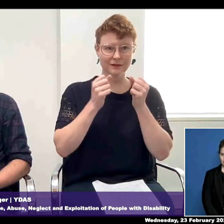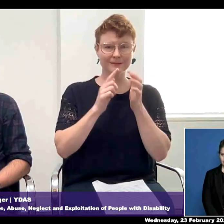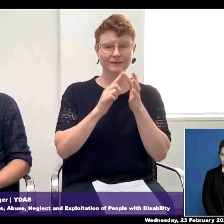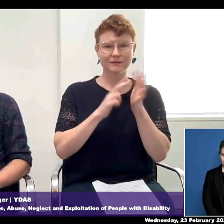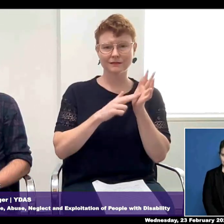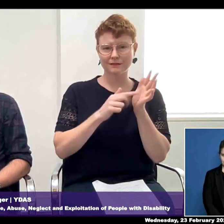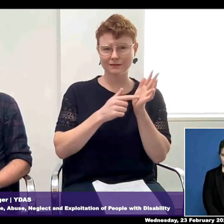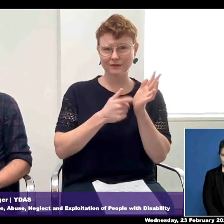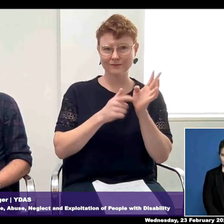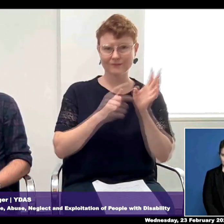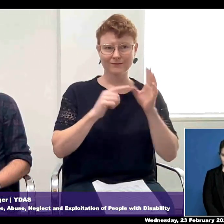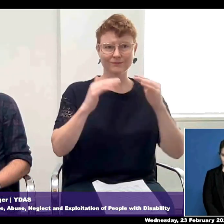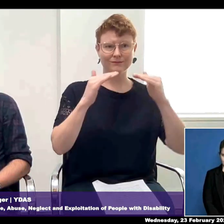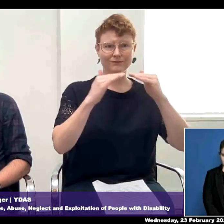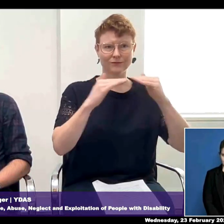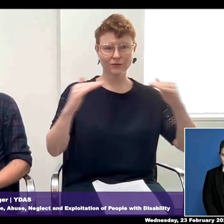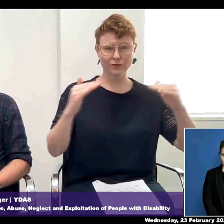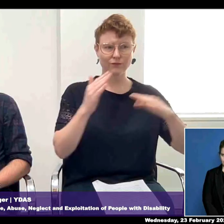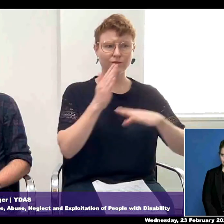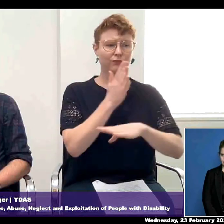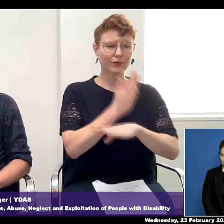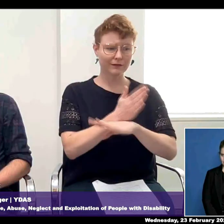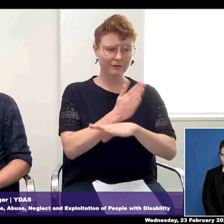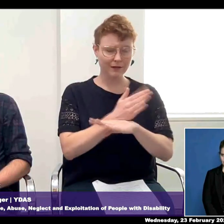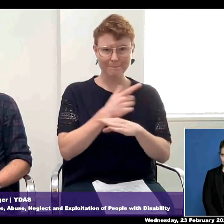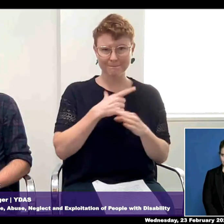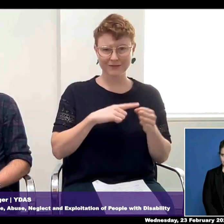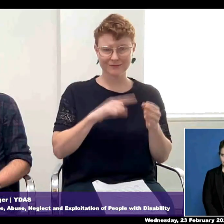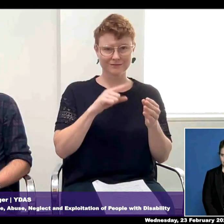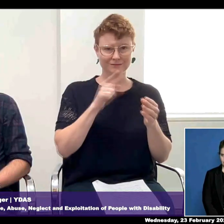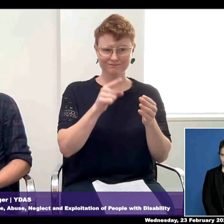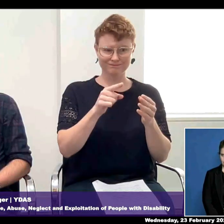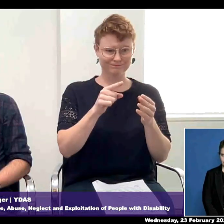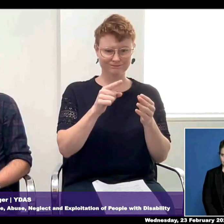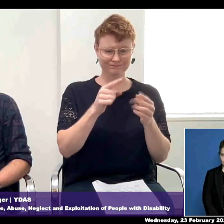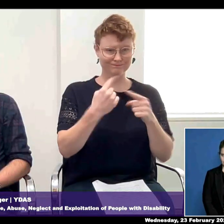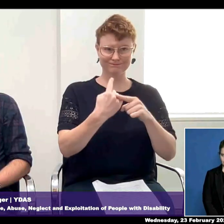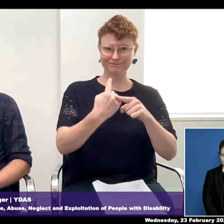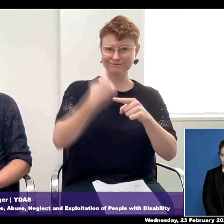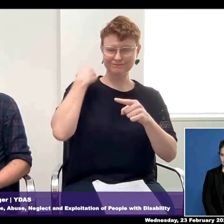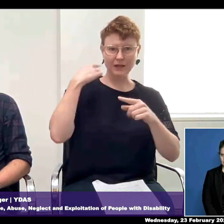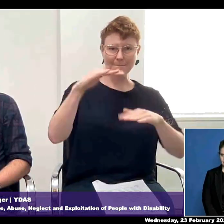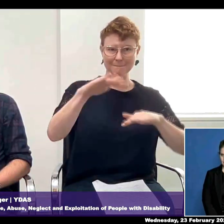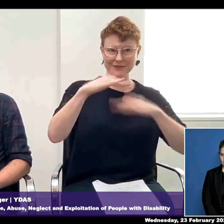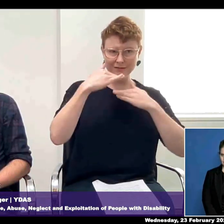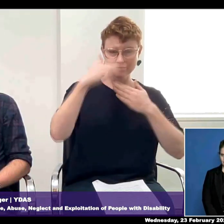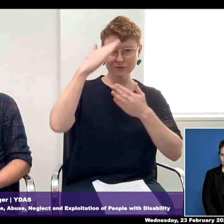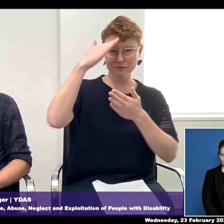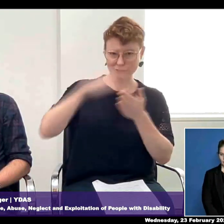So when disabled young people receive entry-level positions, this is often due to